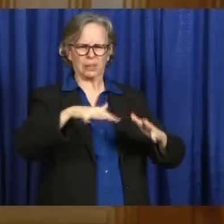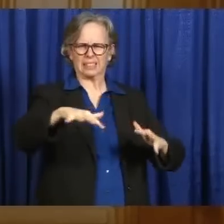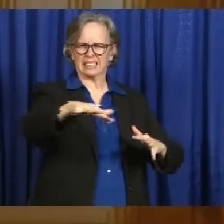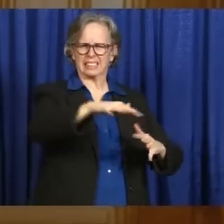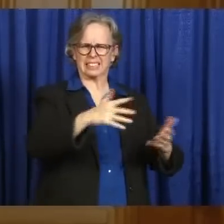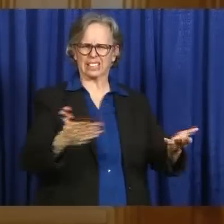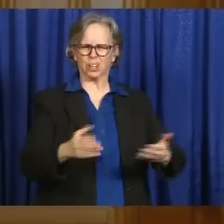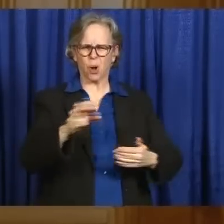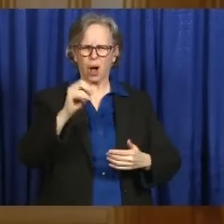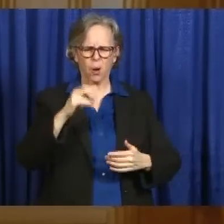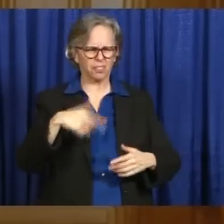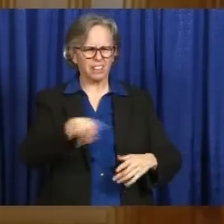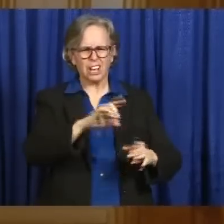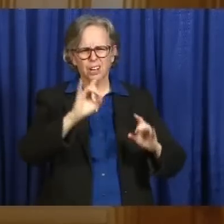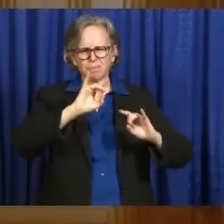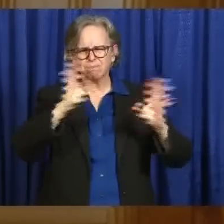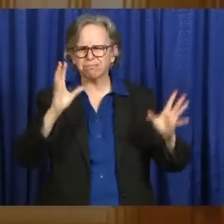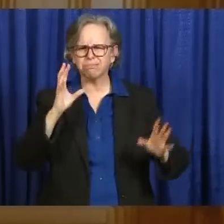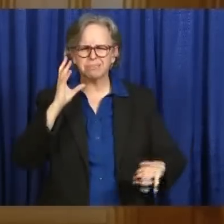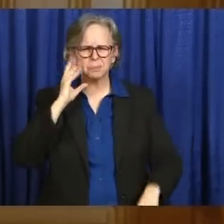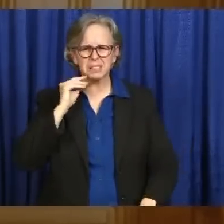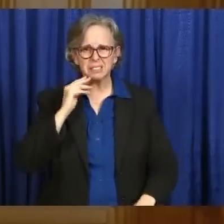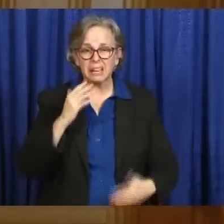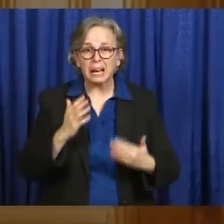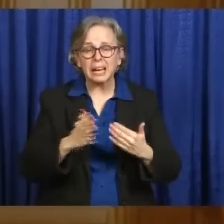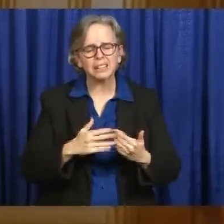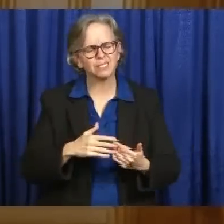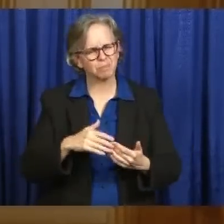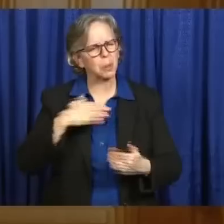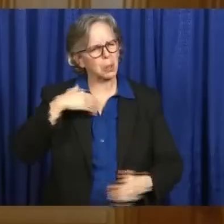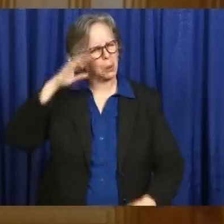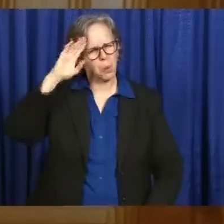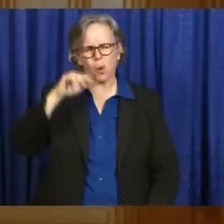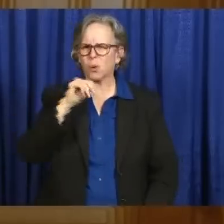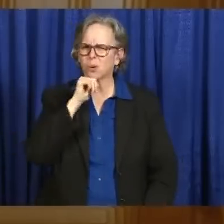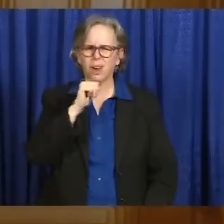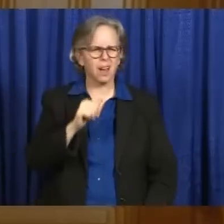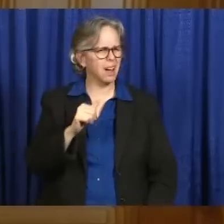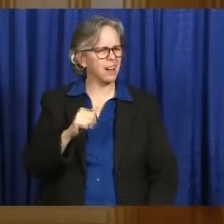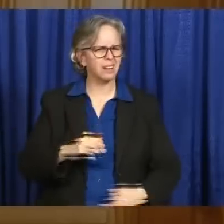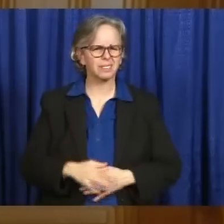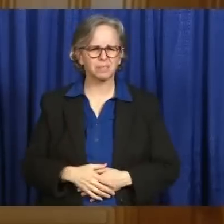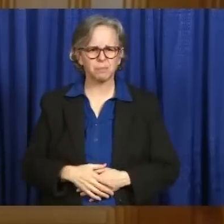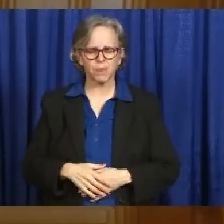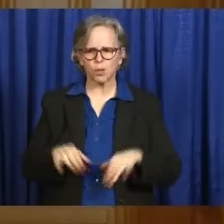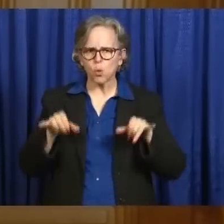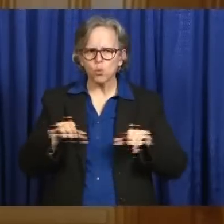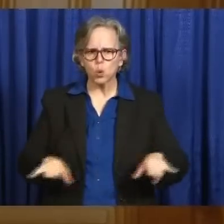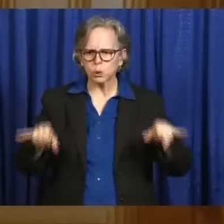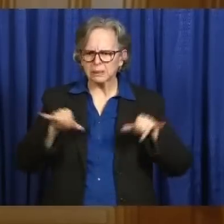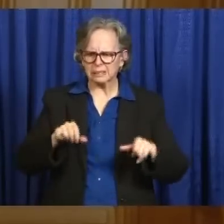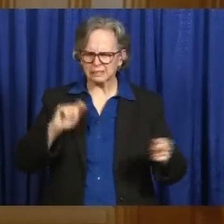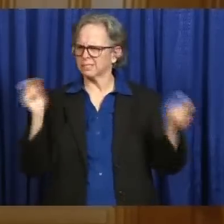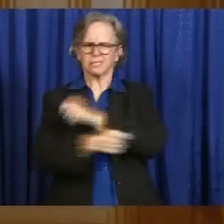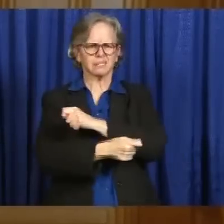REALLY WORRY ABOUT IS EVERYONE'S MENTAL HEALTH, AS WE GO THROUGH THIS. WE KNOW THIS IS NOT AN EASY TIME FOR